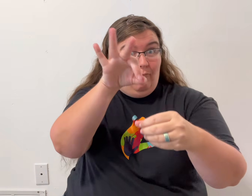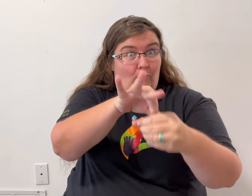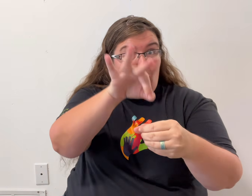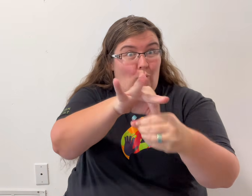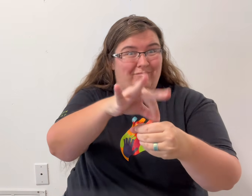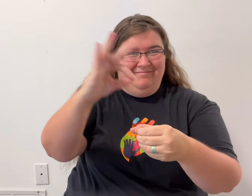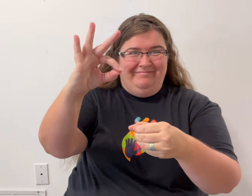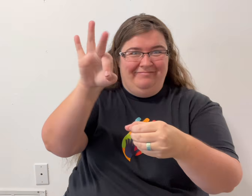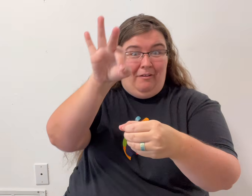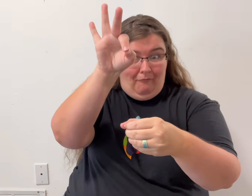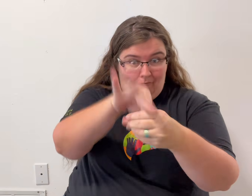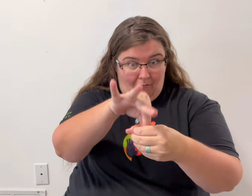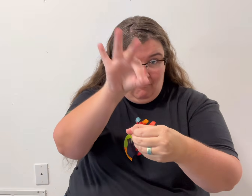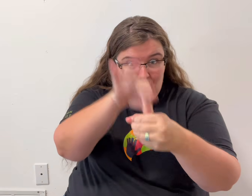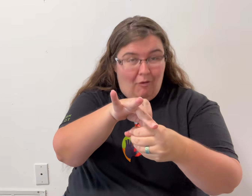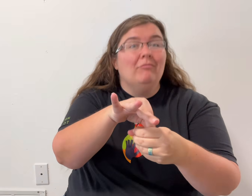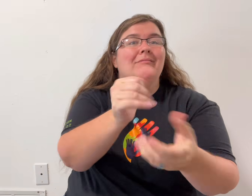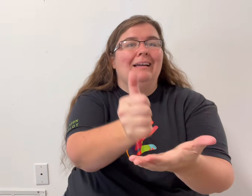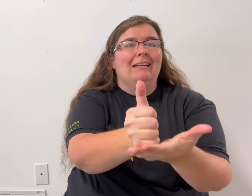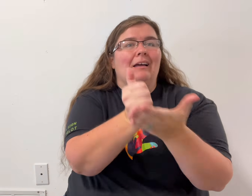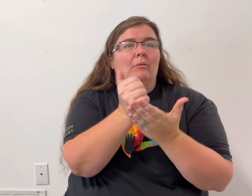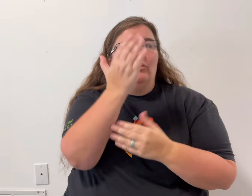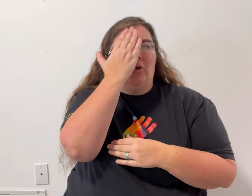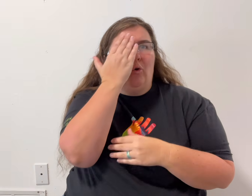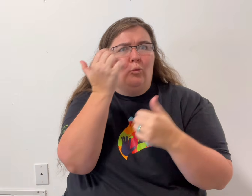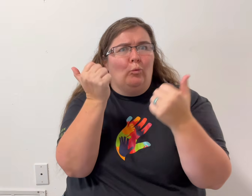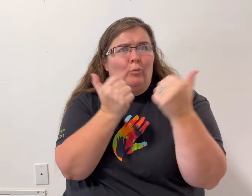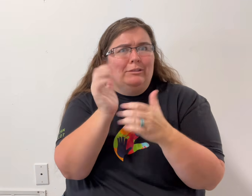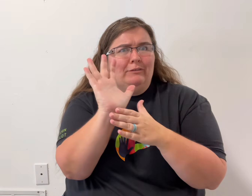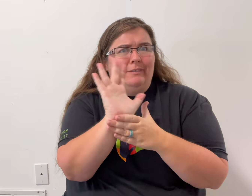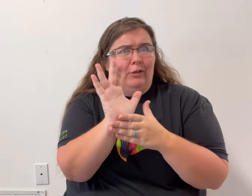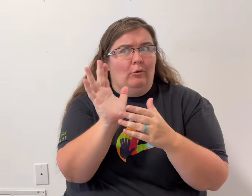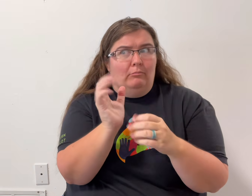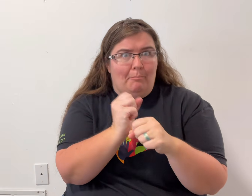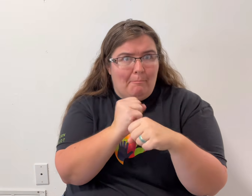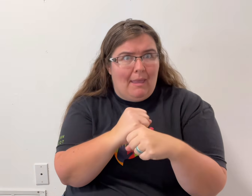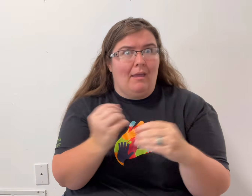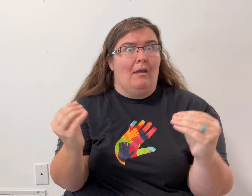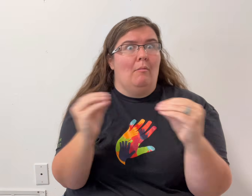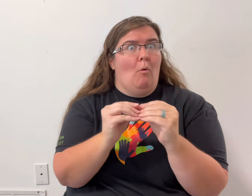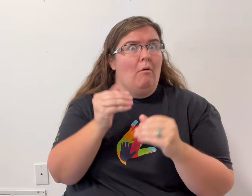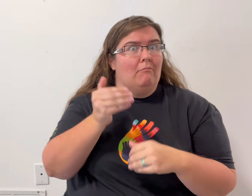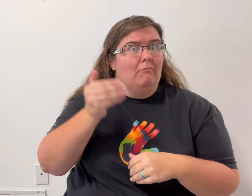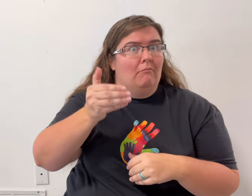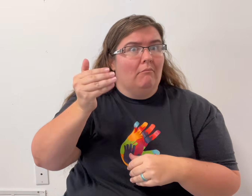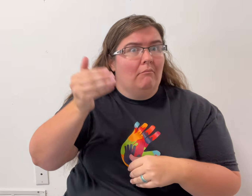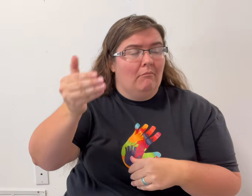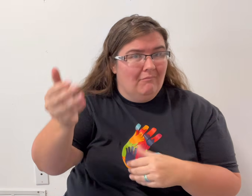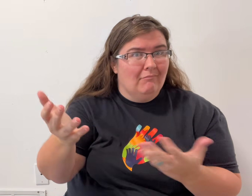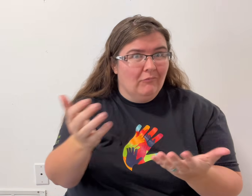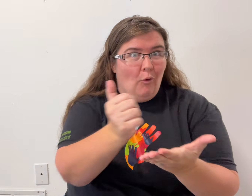your vote helps me know which videos to make more of in the future!